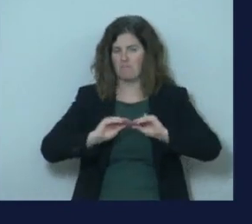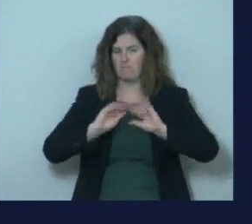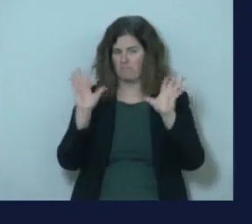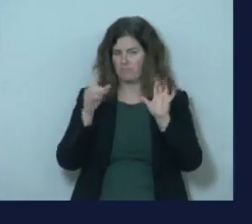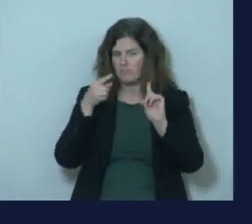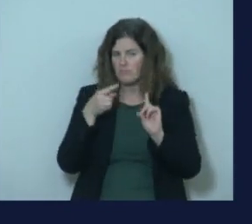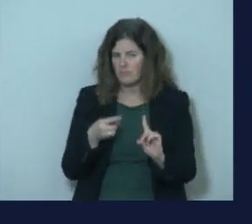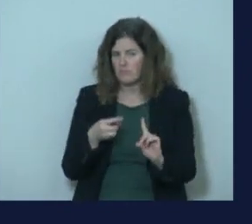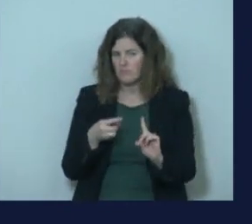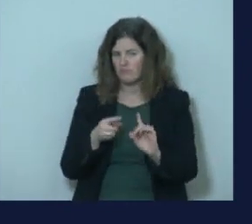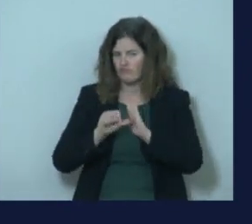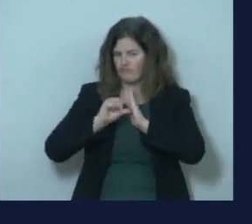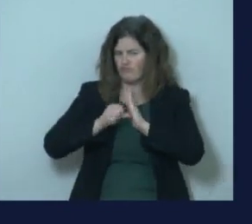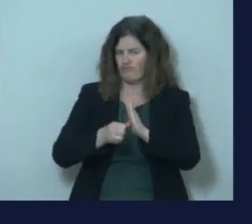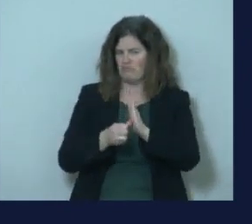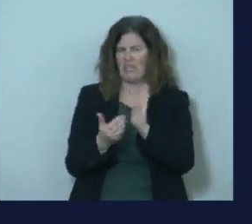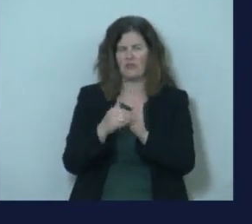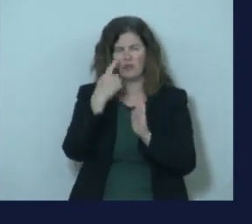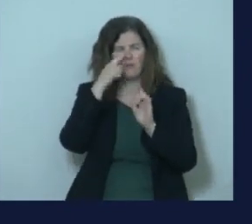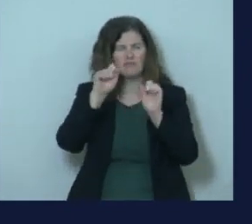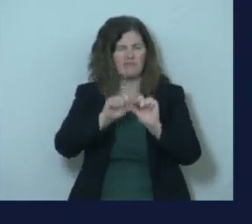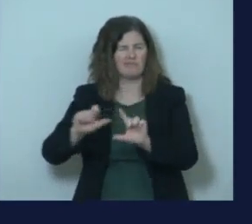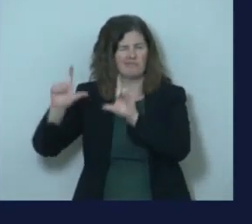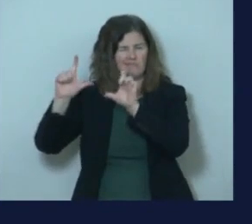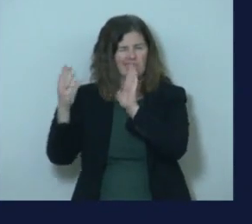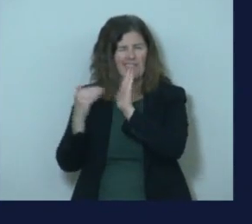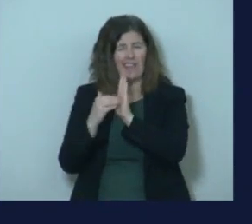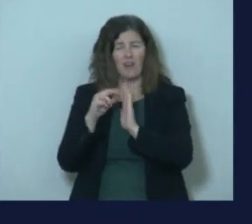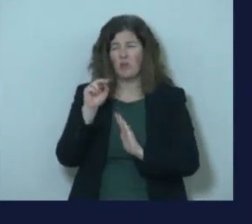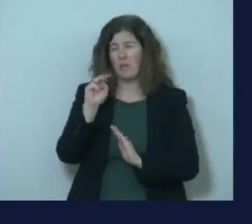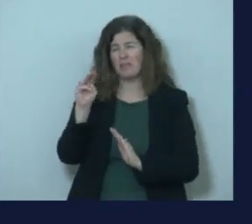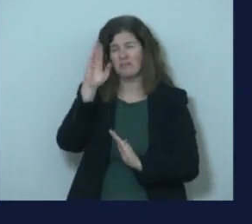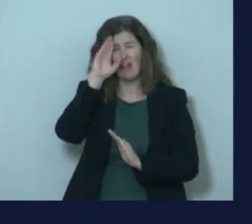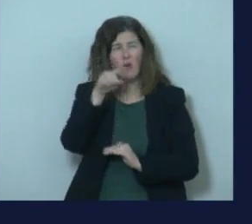WHERE ARE LOOKING AT WHAT IS HAPPENING IN TEXAS, ARIZONA, OUR NEIGHBORS.